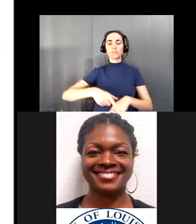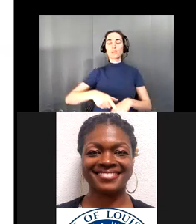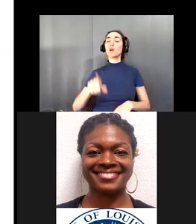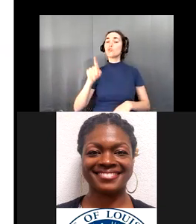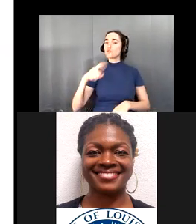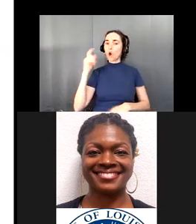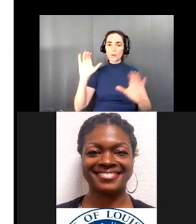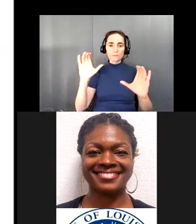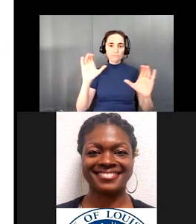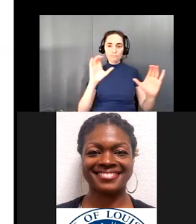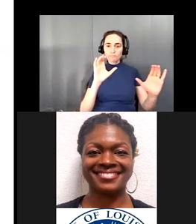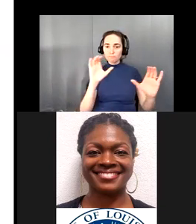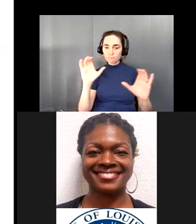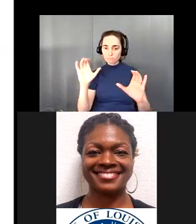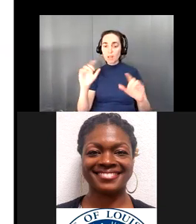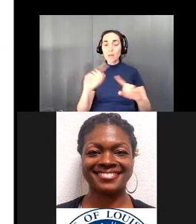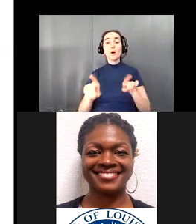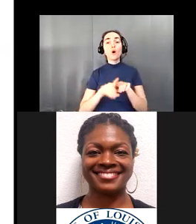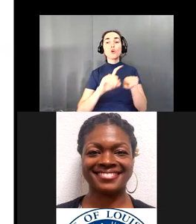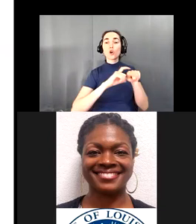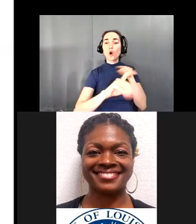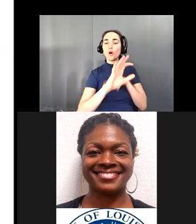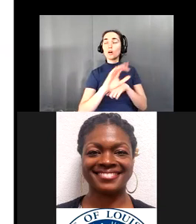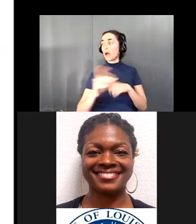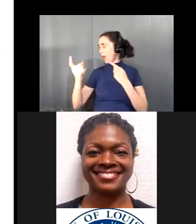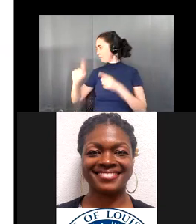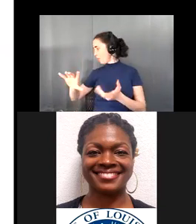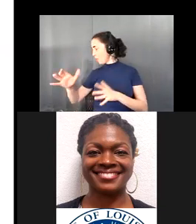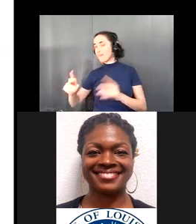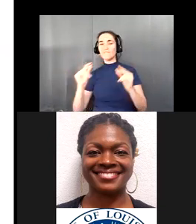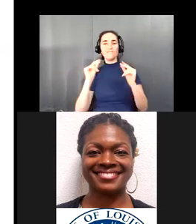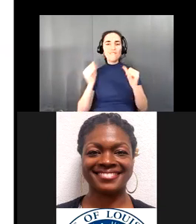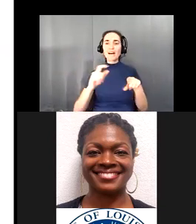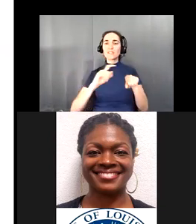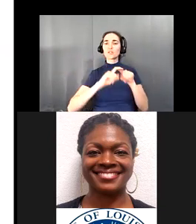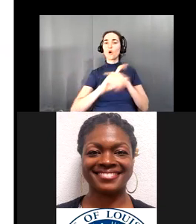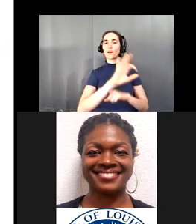but you need to also call 911 immediately. These are emergency situations.